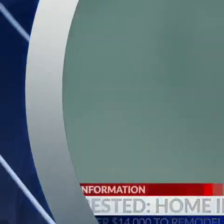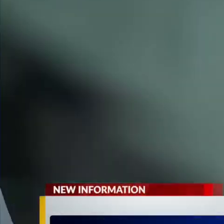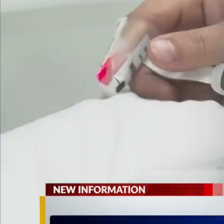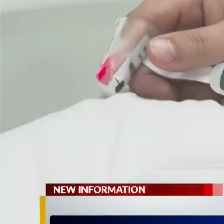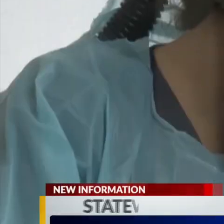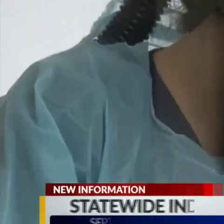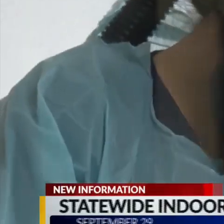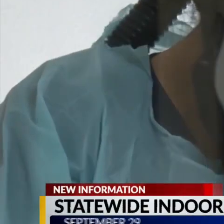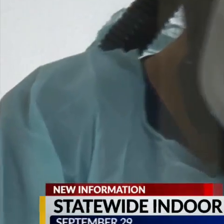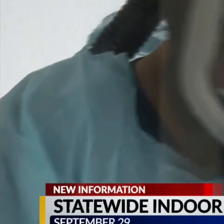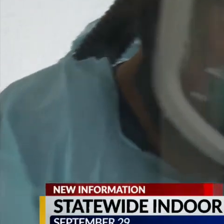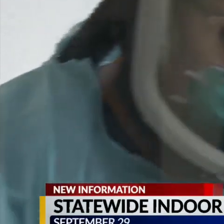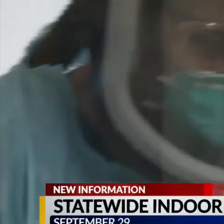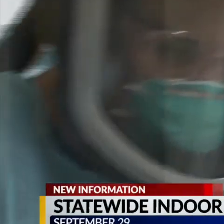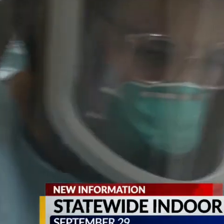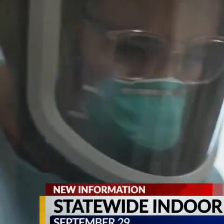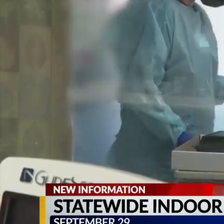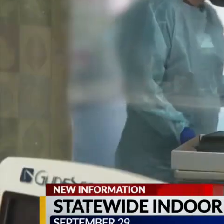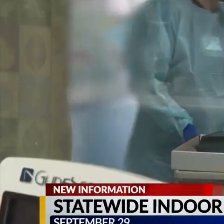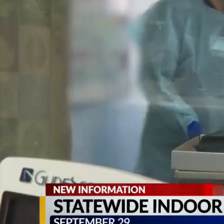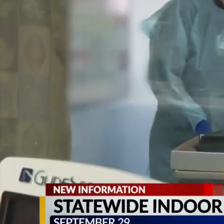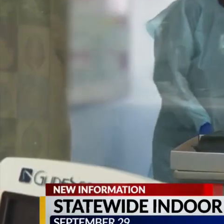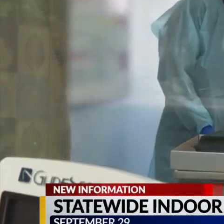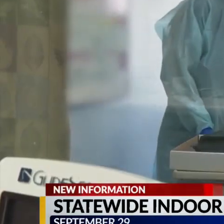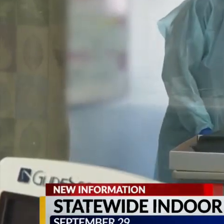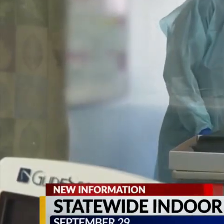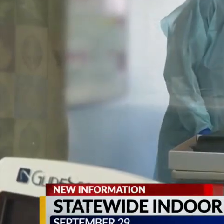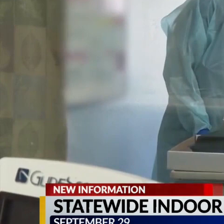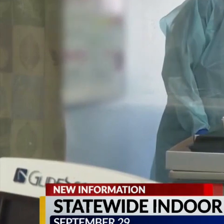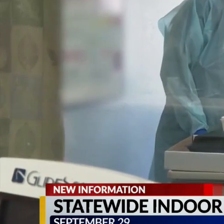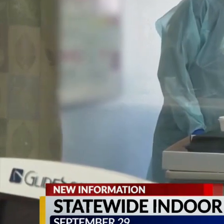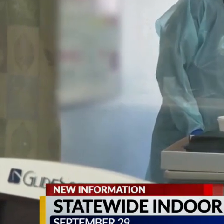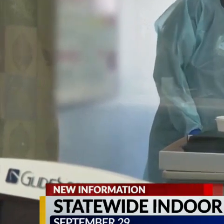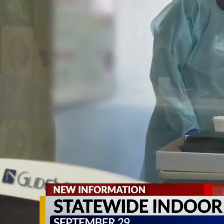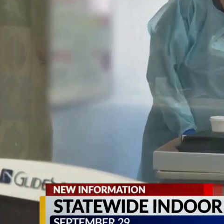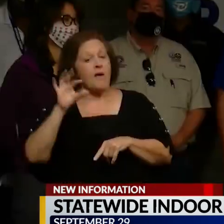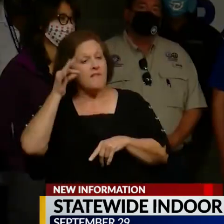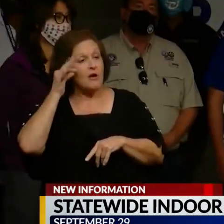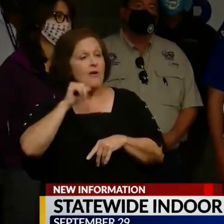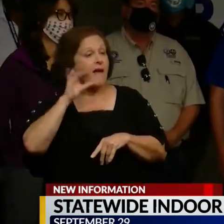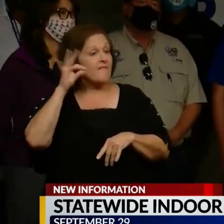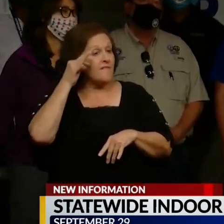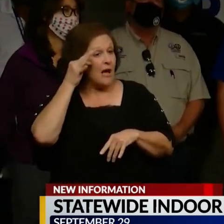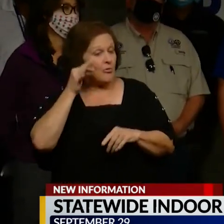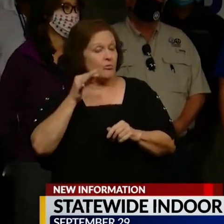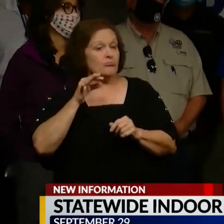CONFIRMED THE DEATHS OF TWO CHILDREN UNDER THE AGE OF 18. THE DEATHS OF THE TWO CHILDREN COME IN THE STATE'S FOURTH COVID-19 SURGE, WHICH IS